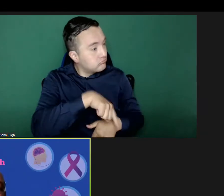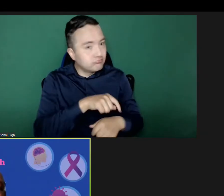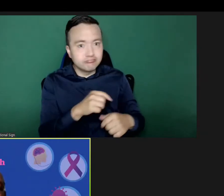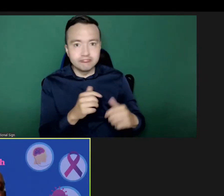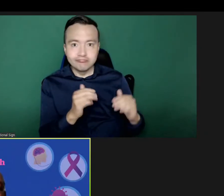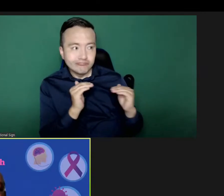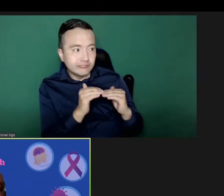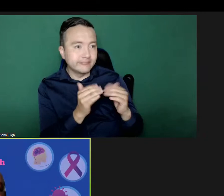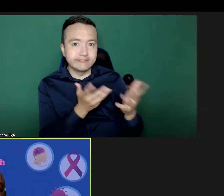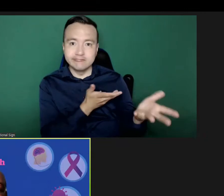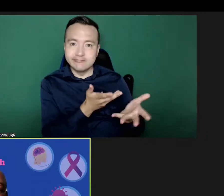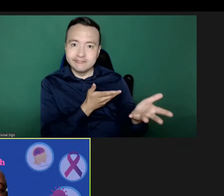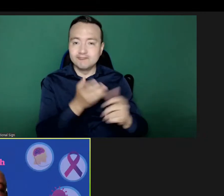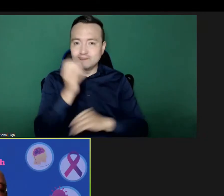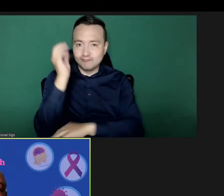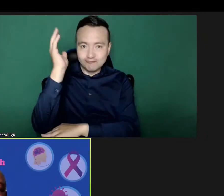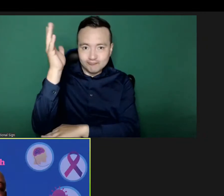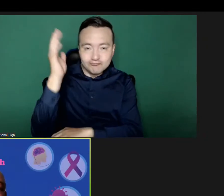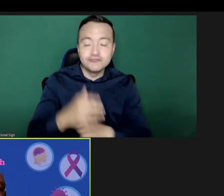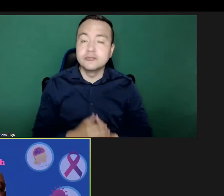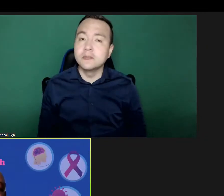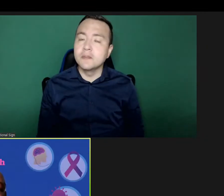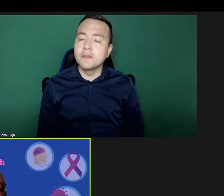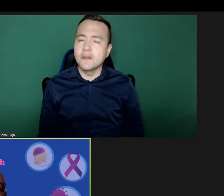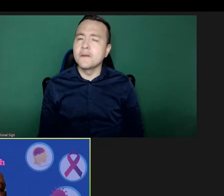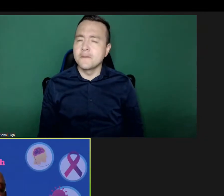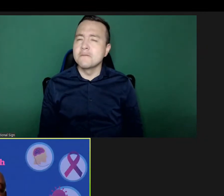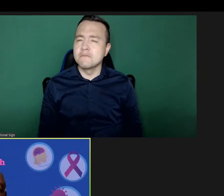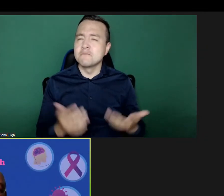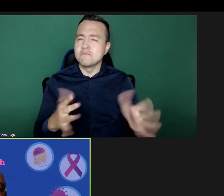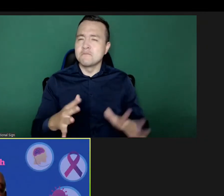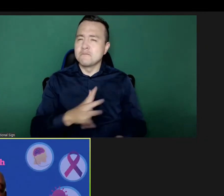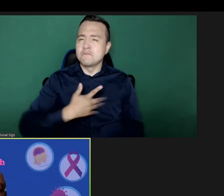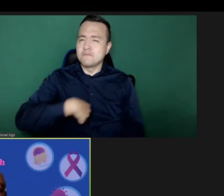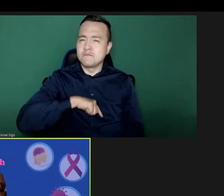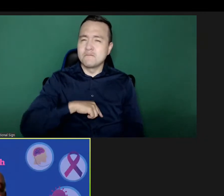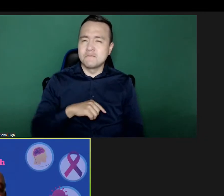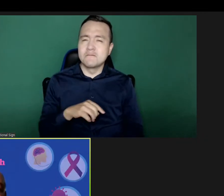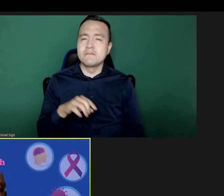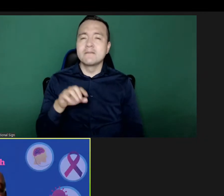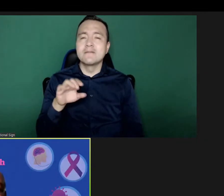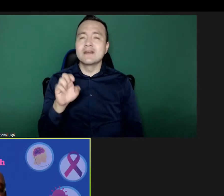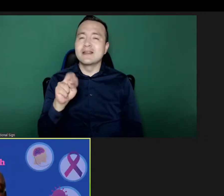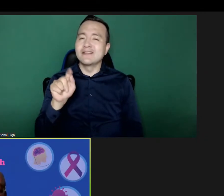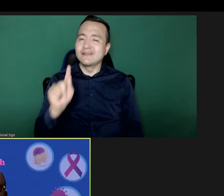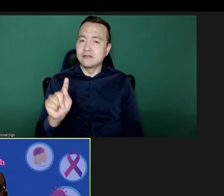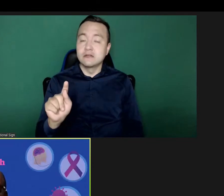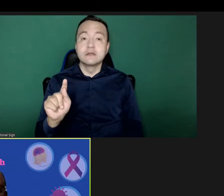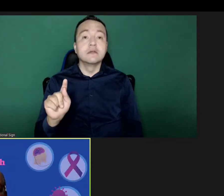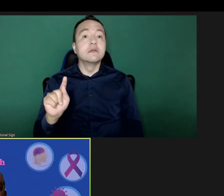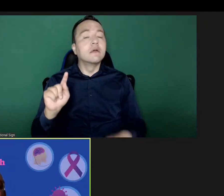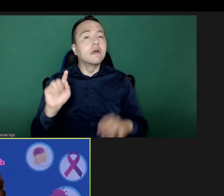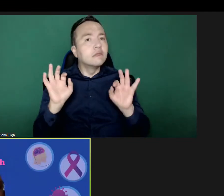regarding NCDs in a time of COVID. And some health system strengthening for NCDs as an essential program.